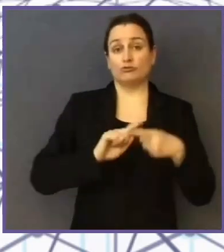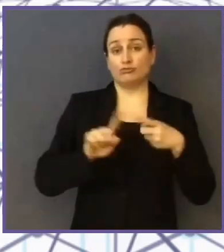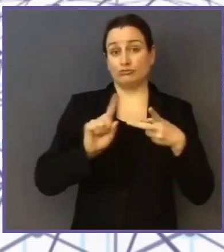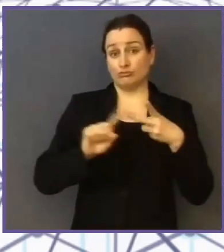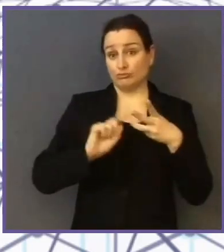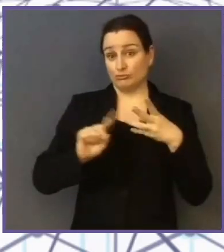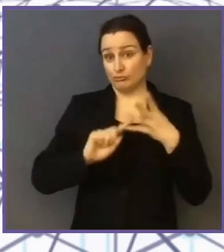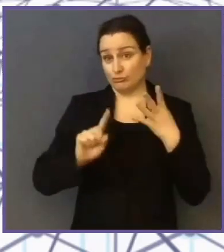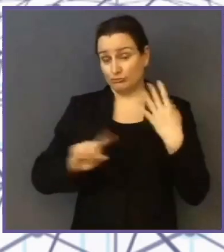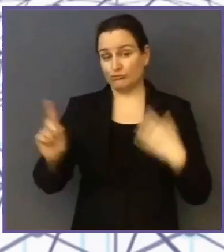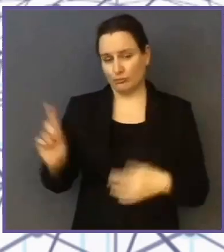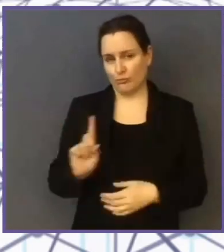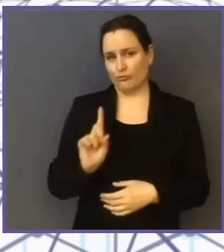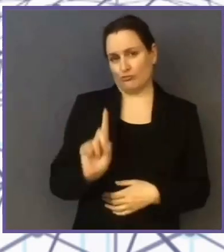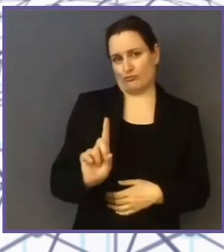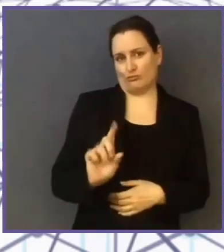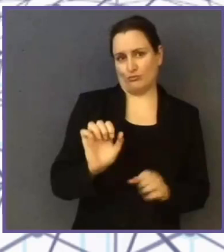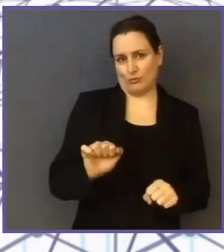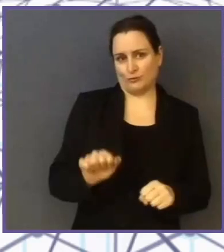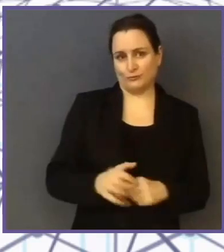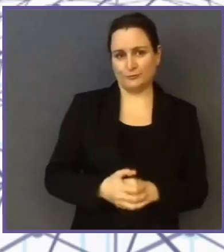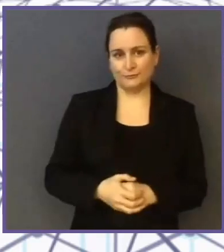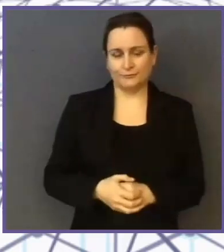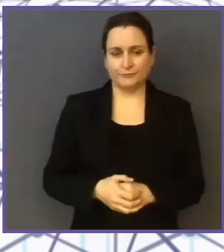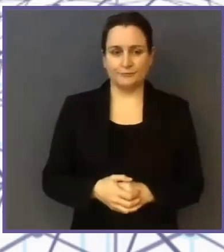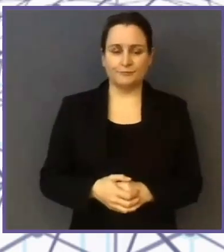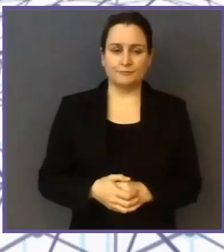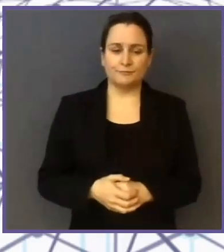for us in a second, as well as their own personal reflections more broadly.